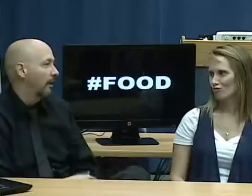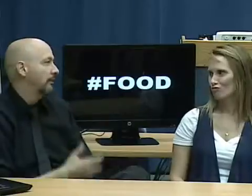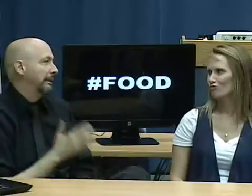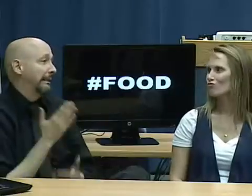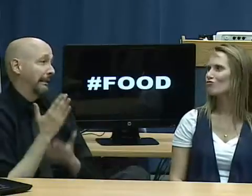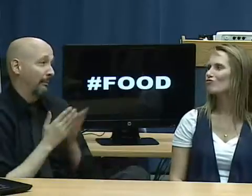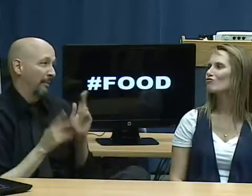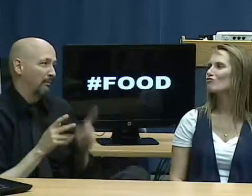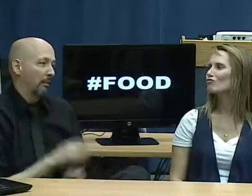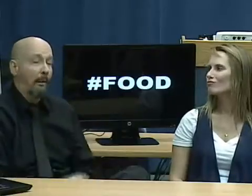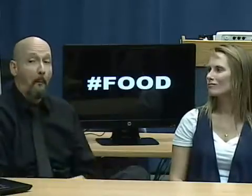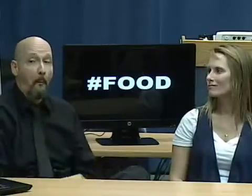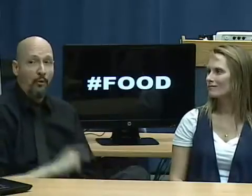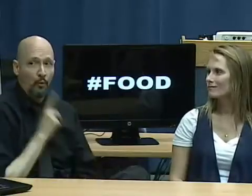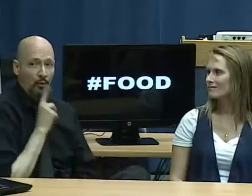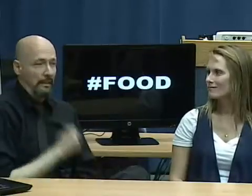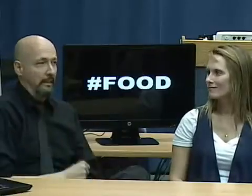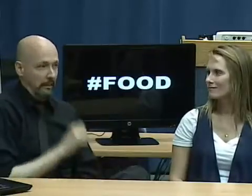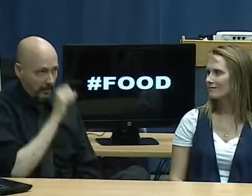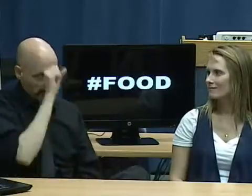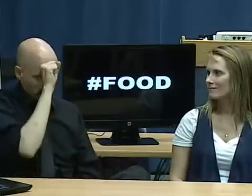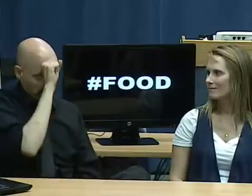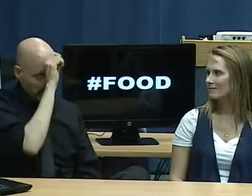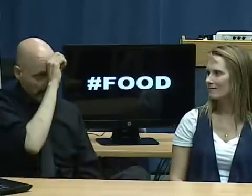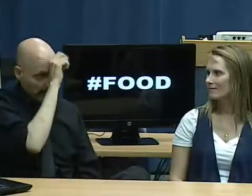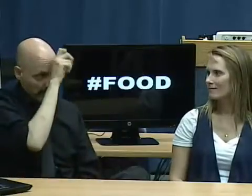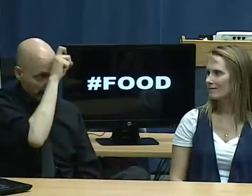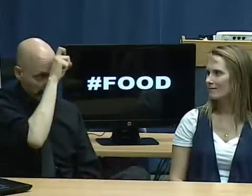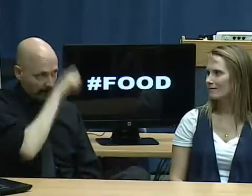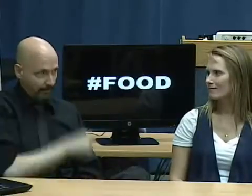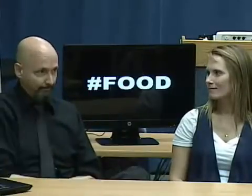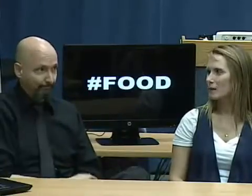Some people... shhh! #SEX (on the mind)